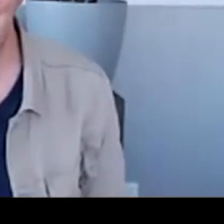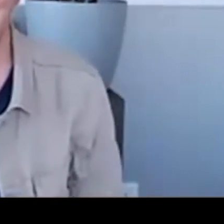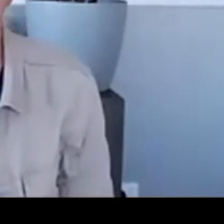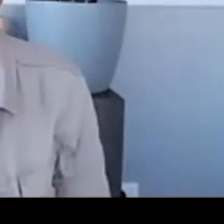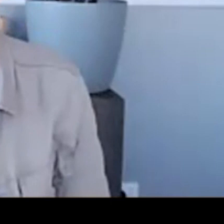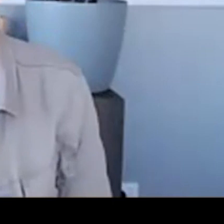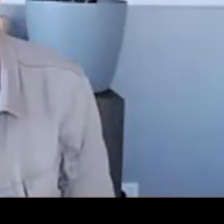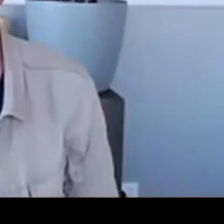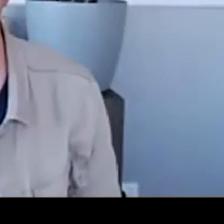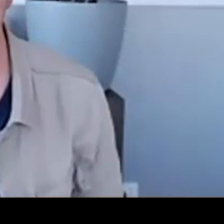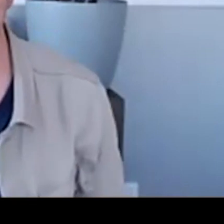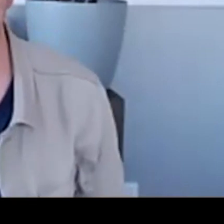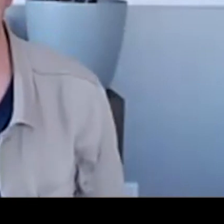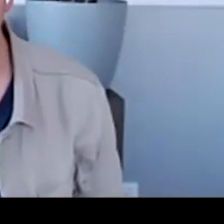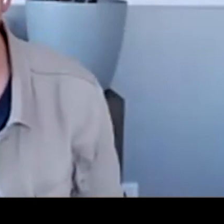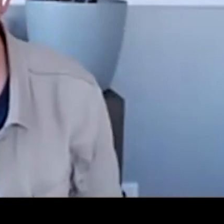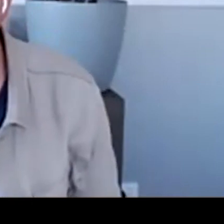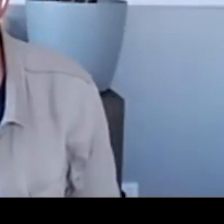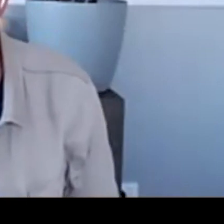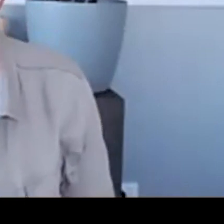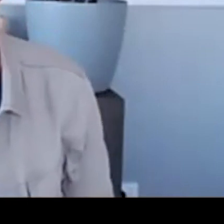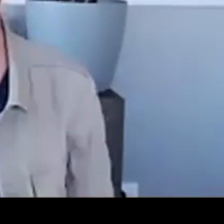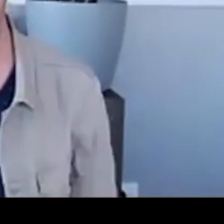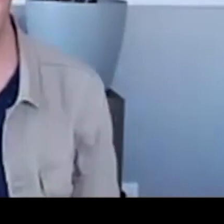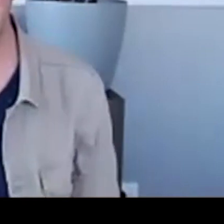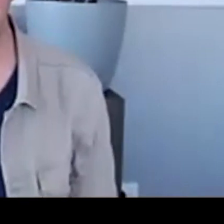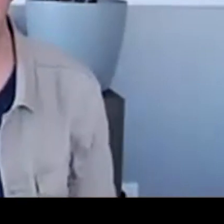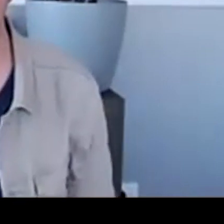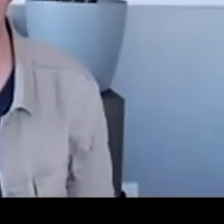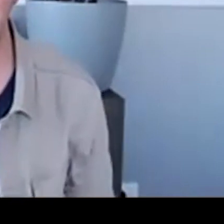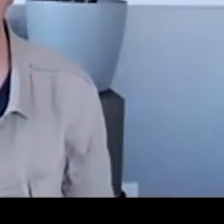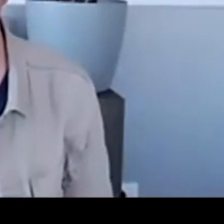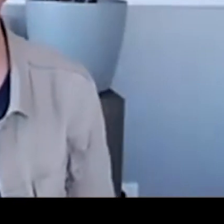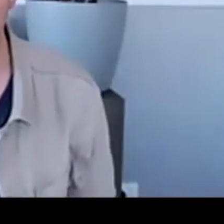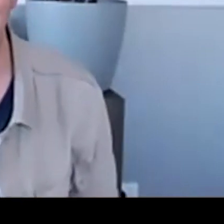I'm the Founder of Remarkable. We are a division of Cerebral Palsy Alliance, we have the backing